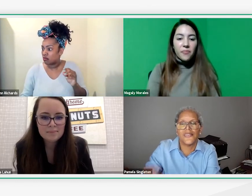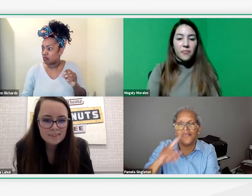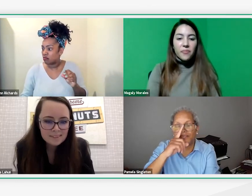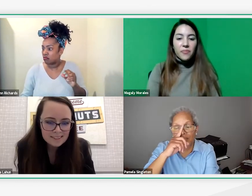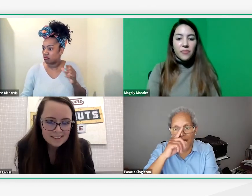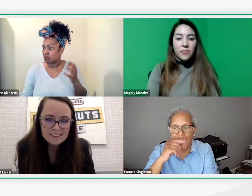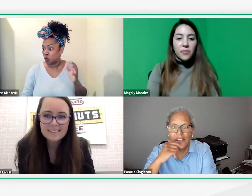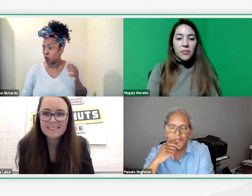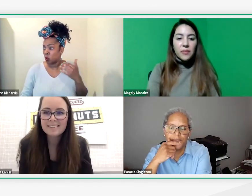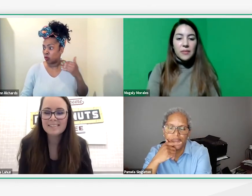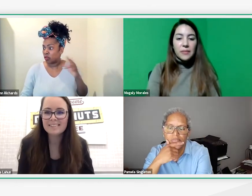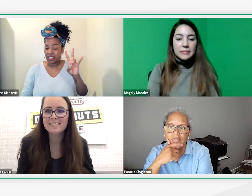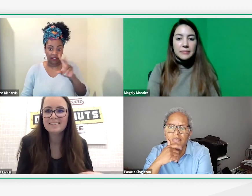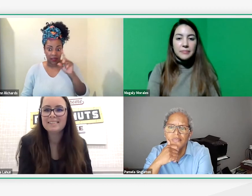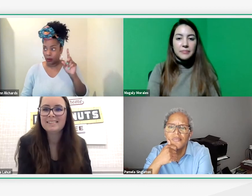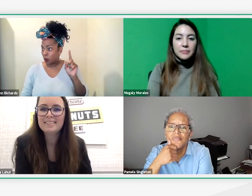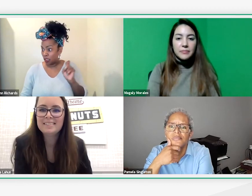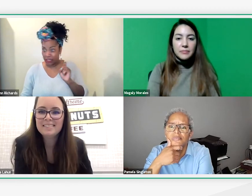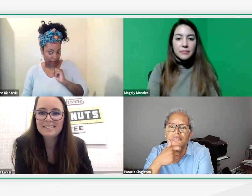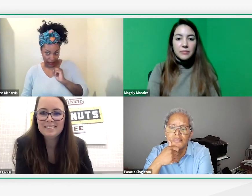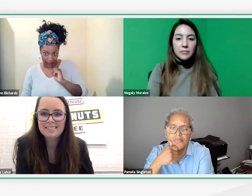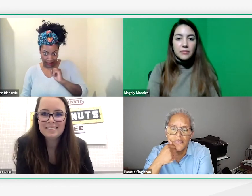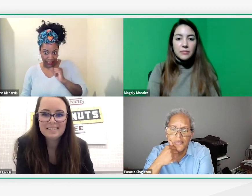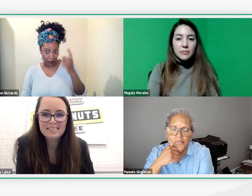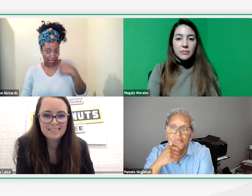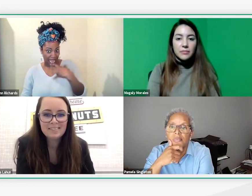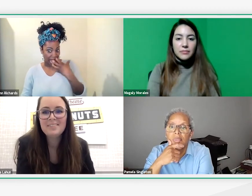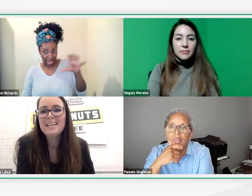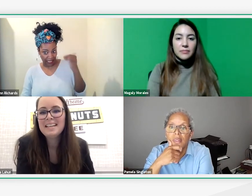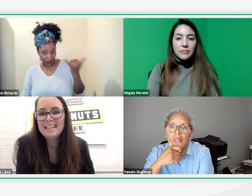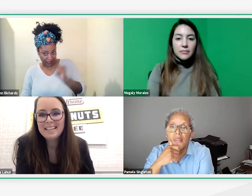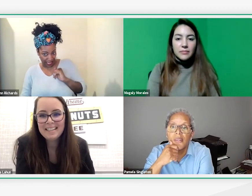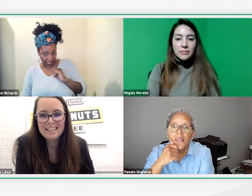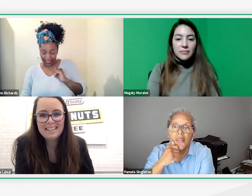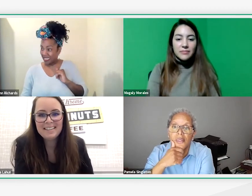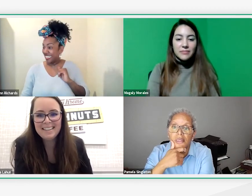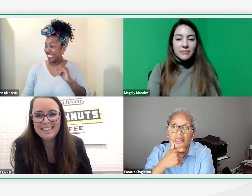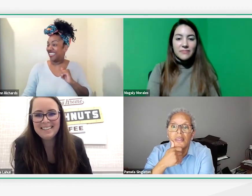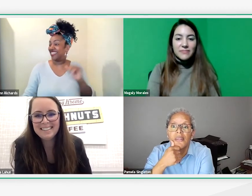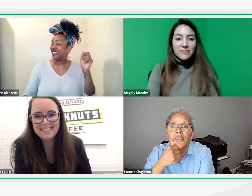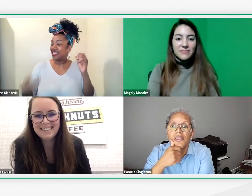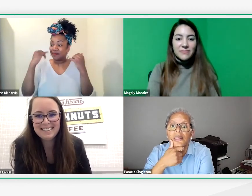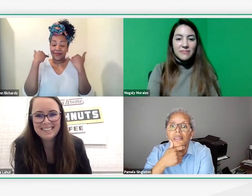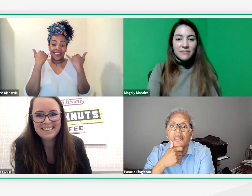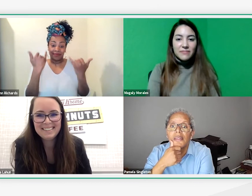So . . . we have 7 questions. Y'all are hot today!